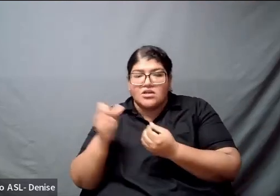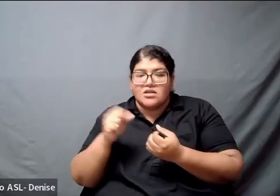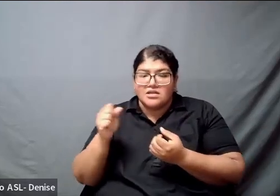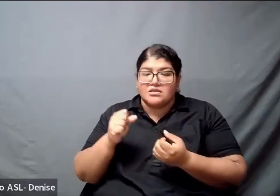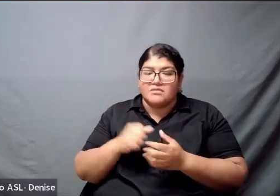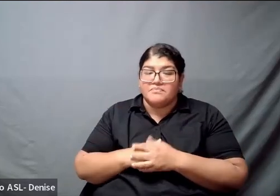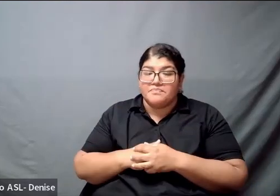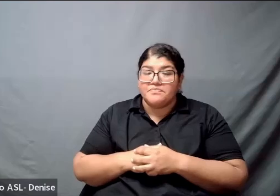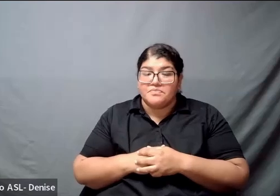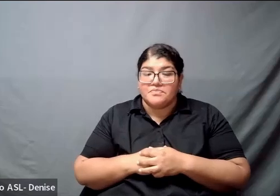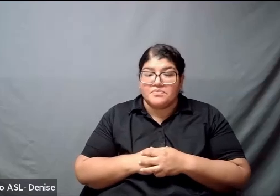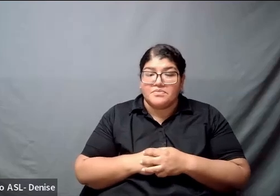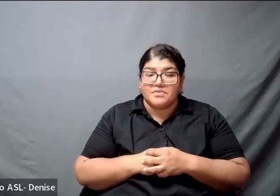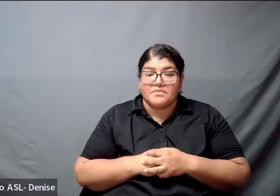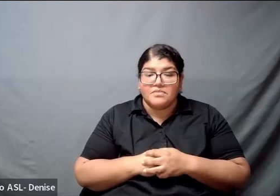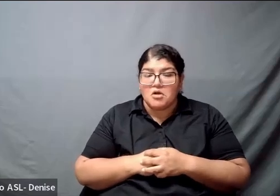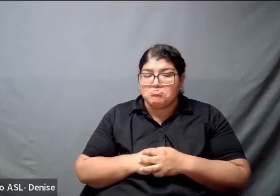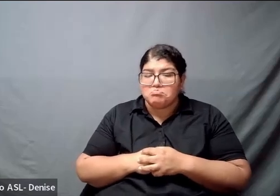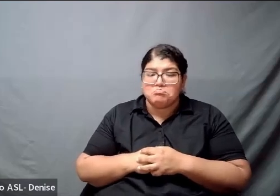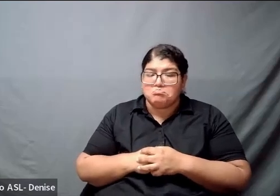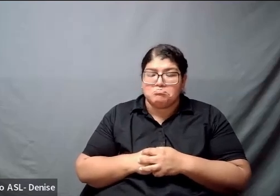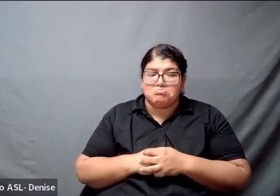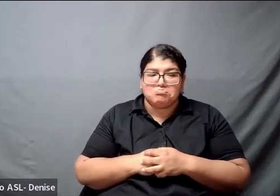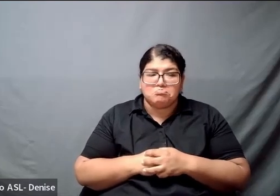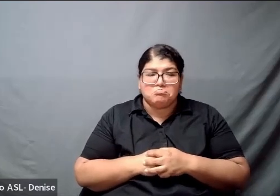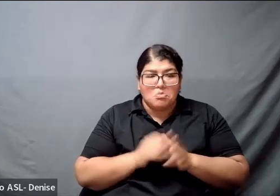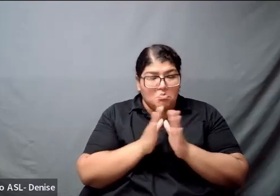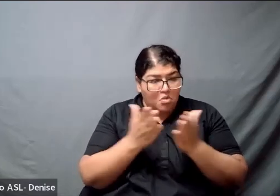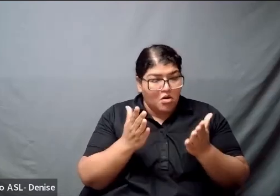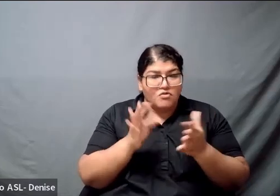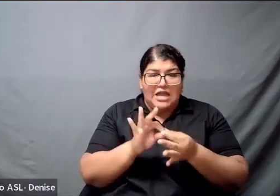When a book with a sexual assault is banned,